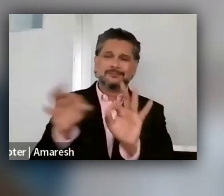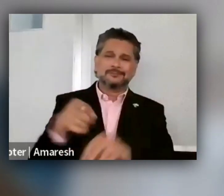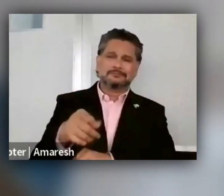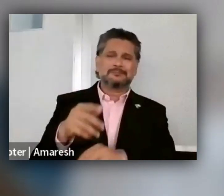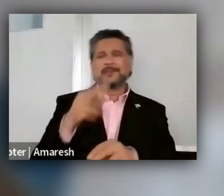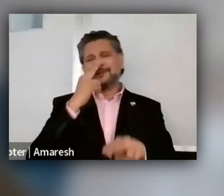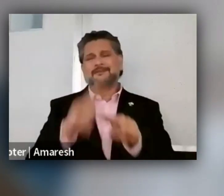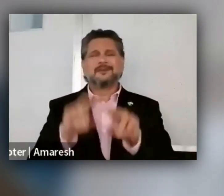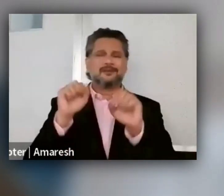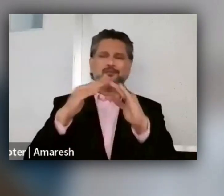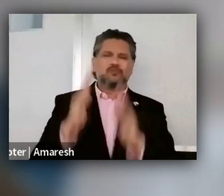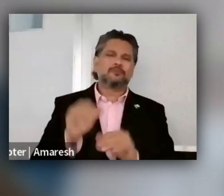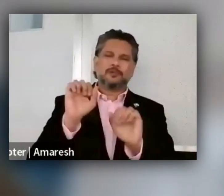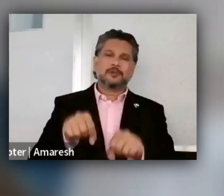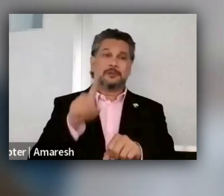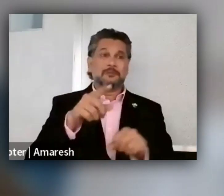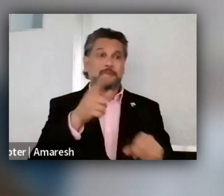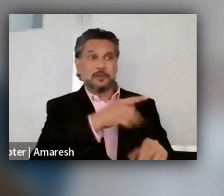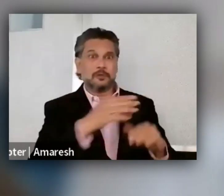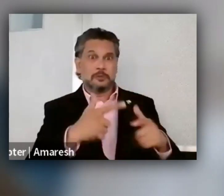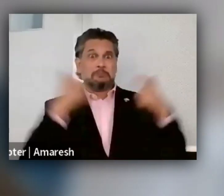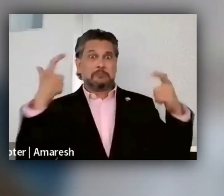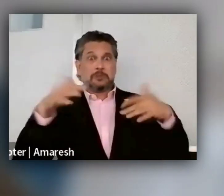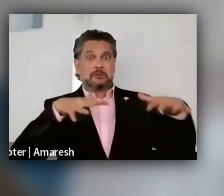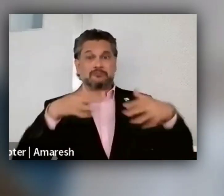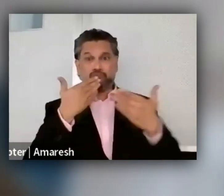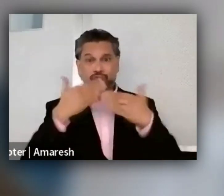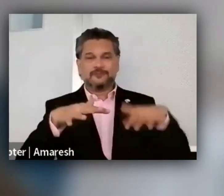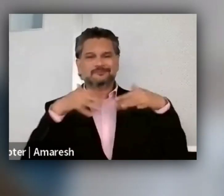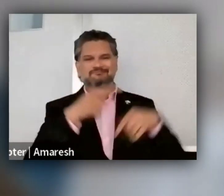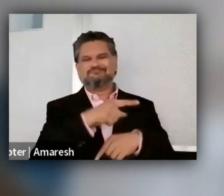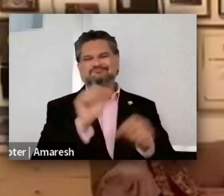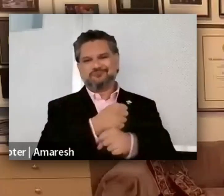scientific symposium could be very embarrassing. Indeed.